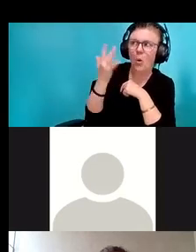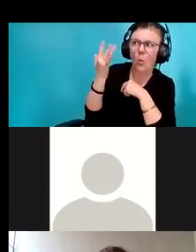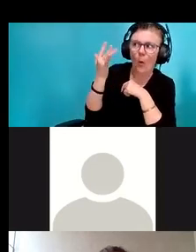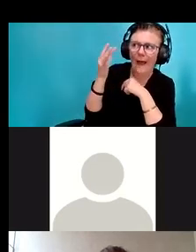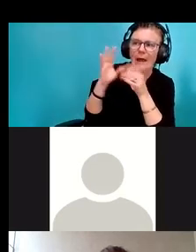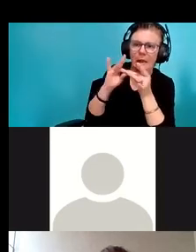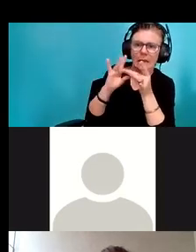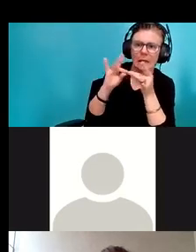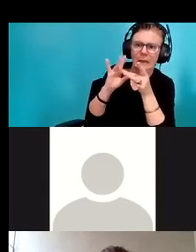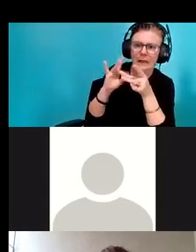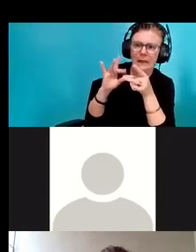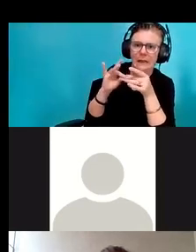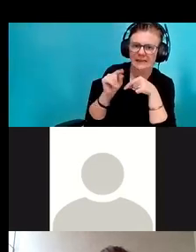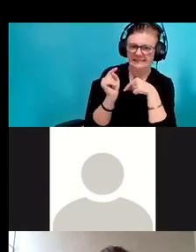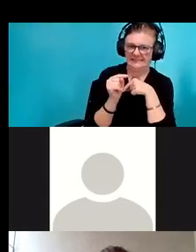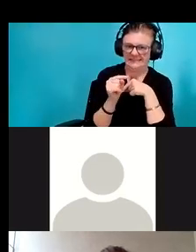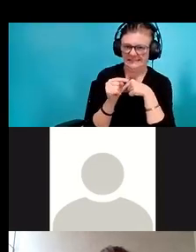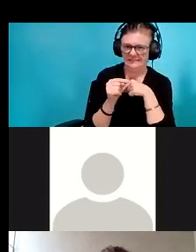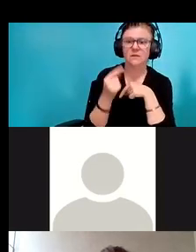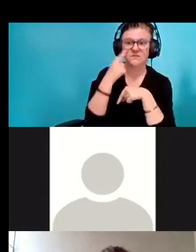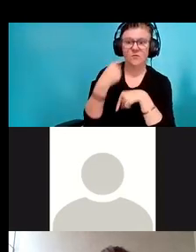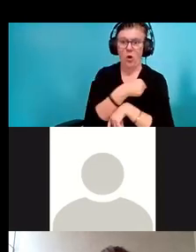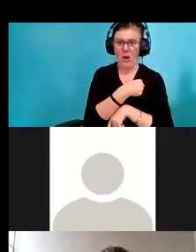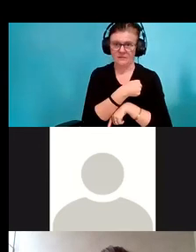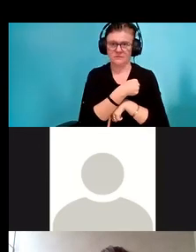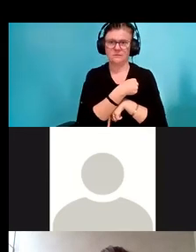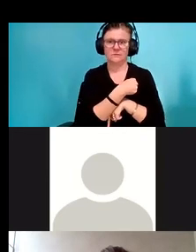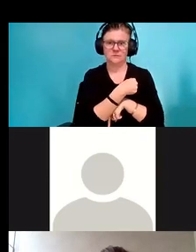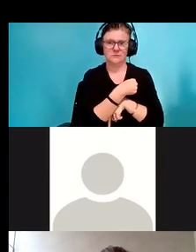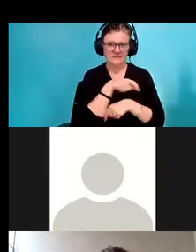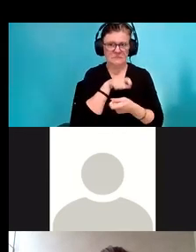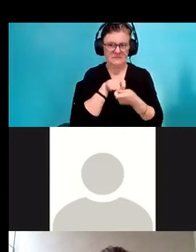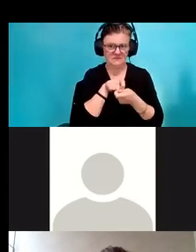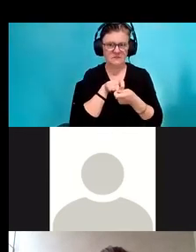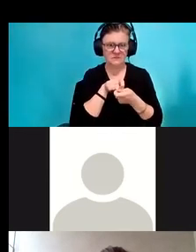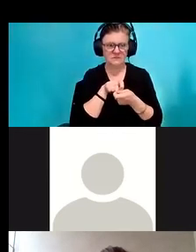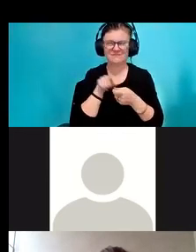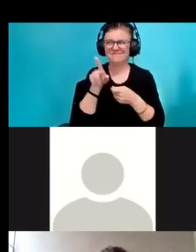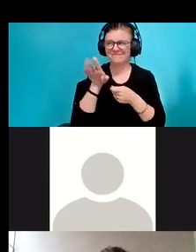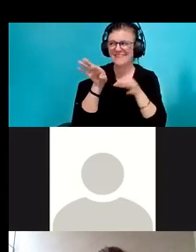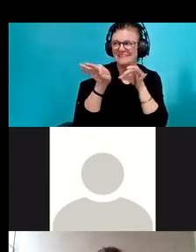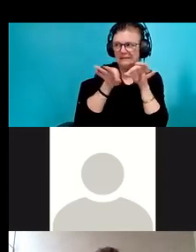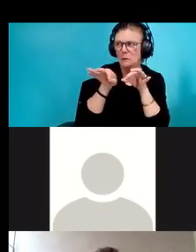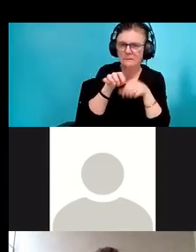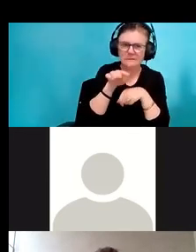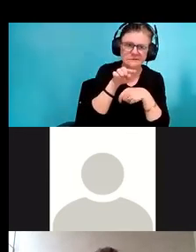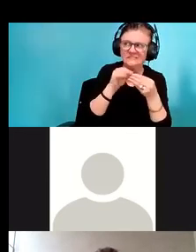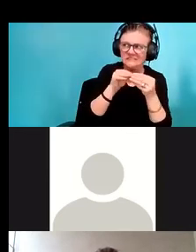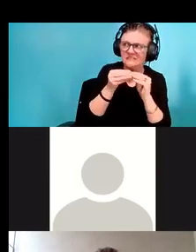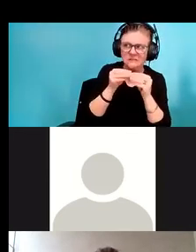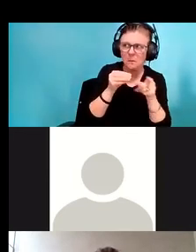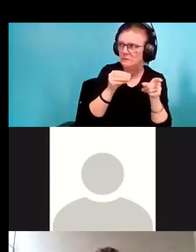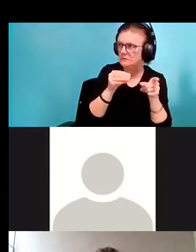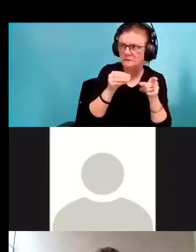is where you should write us a note talking about those numbers that need to be deleted or erased from the record.